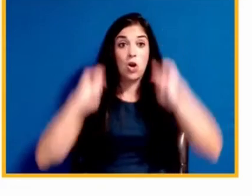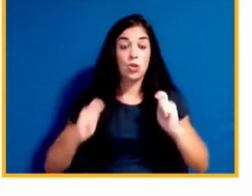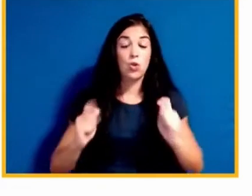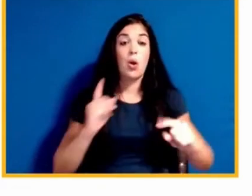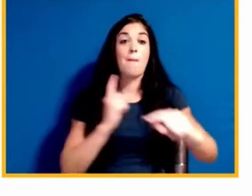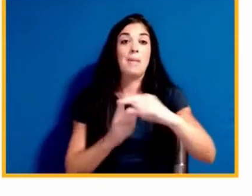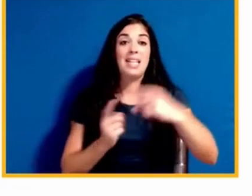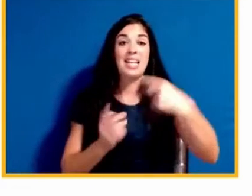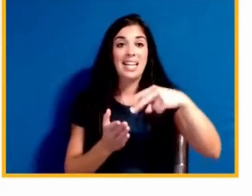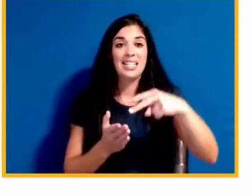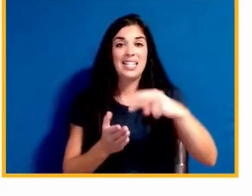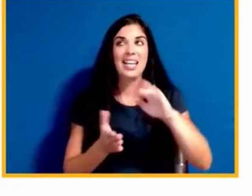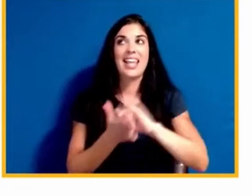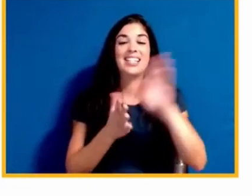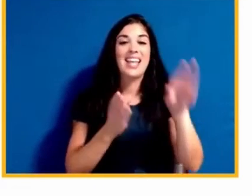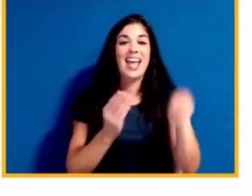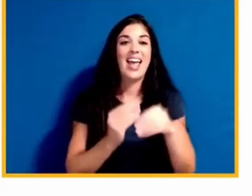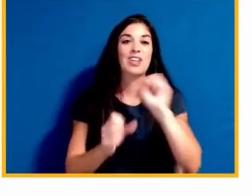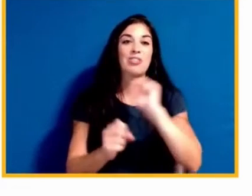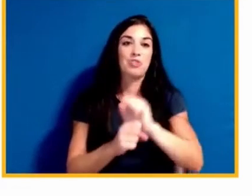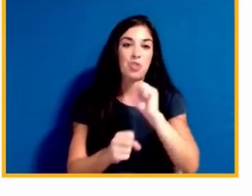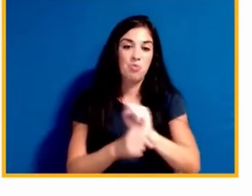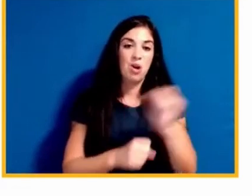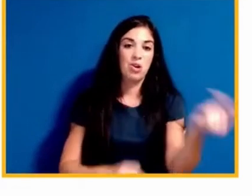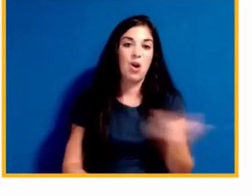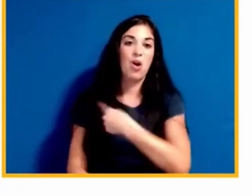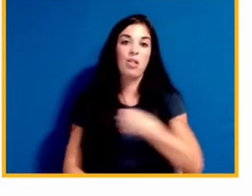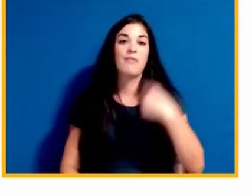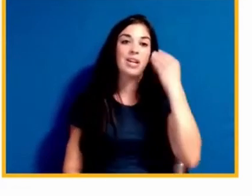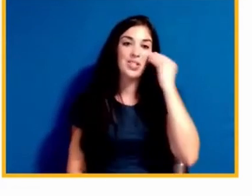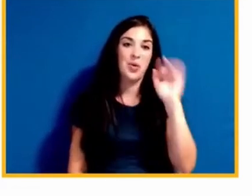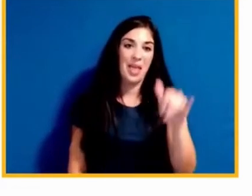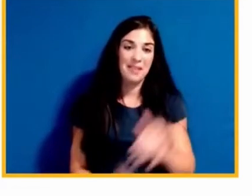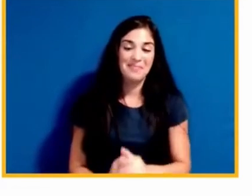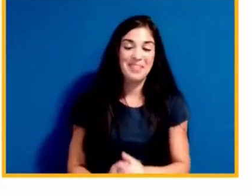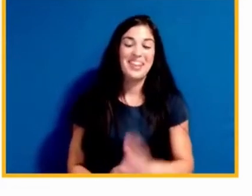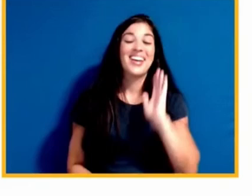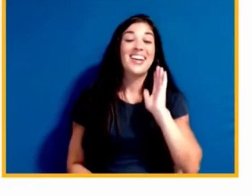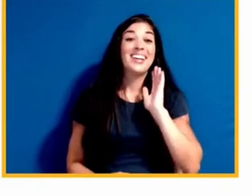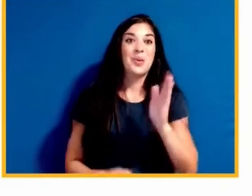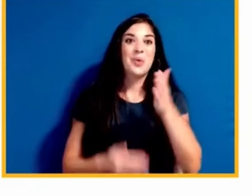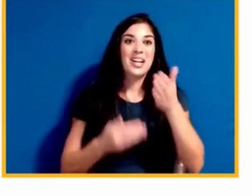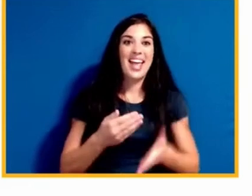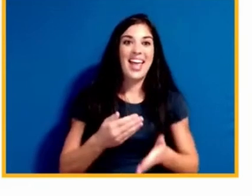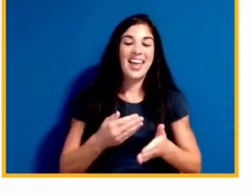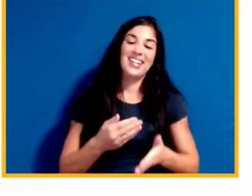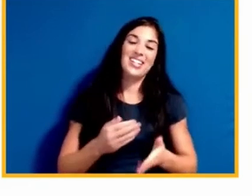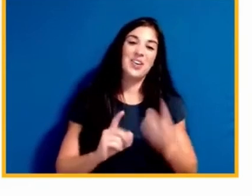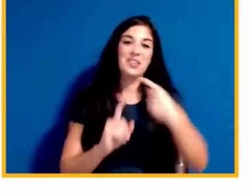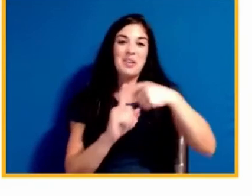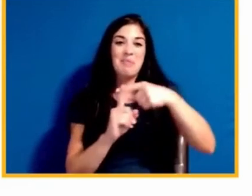extra work,and all of my judges and I know it. But we're gonna send this off on a high note because we'll be returning